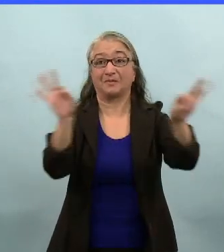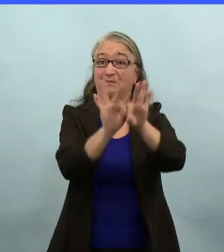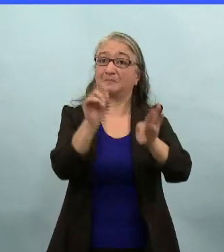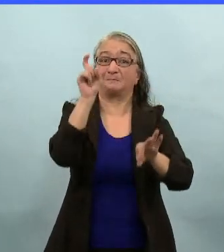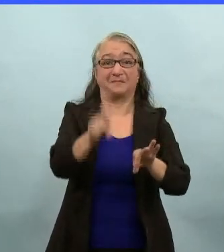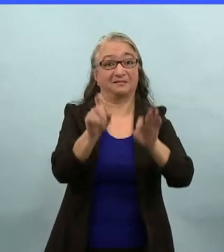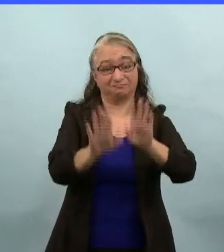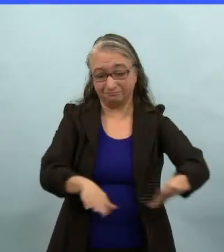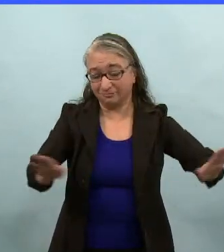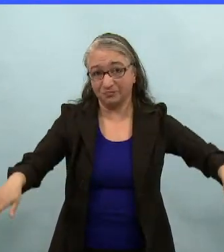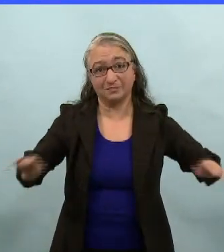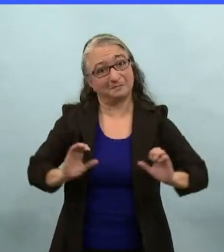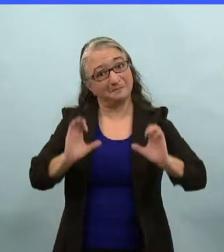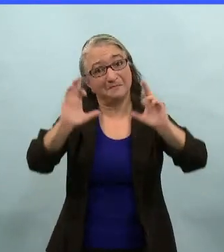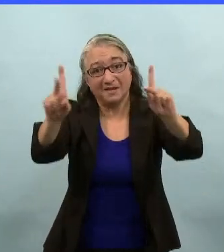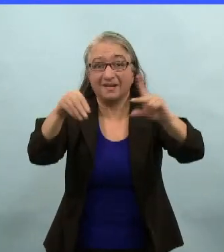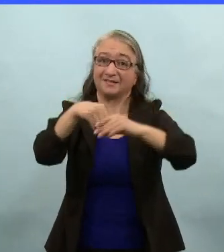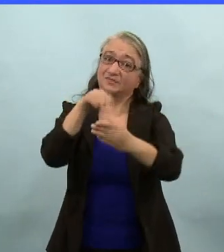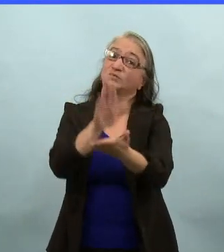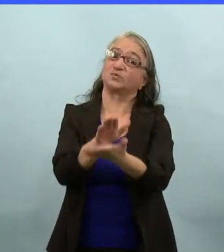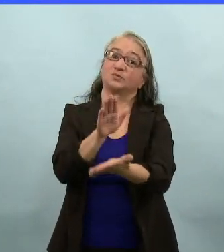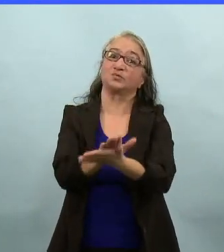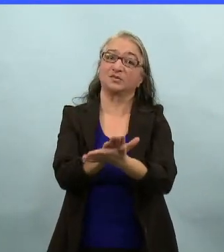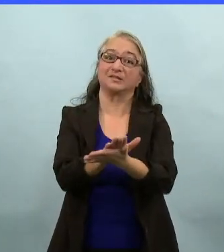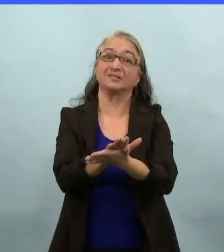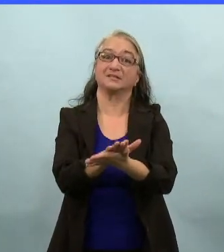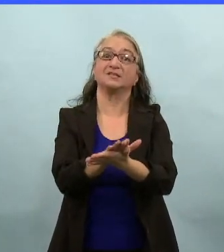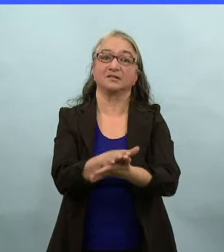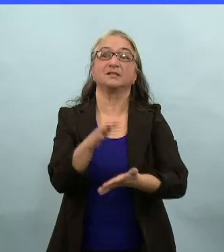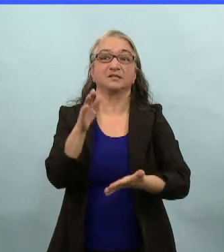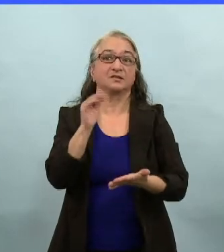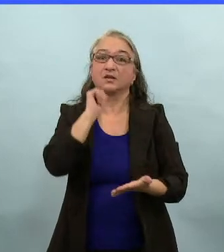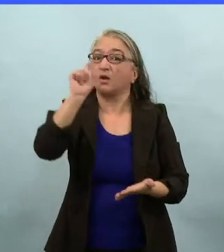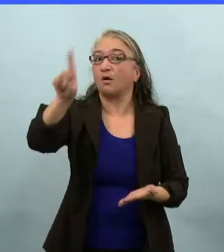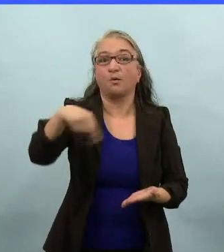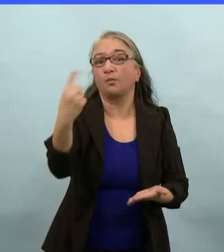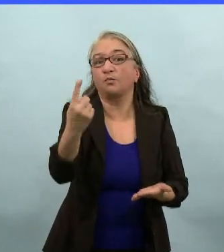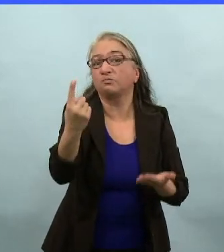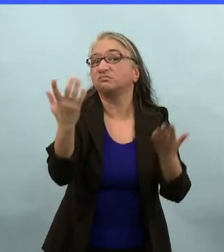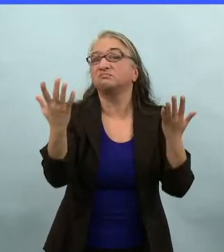we need to get from professionals out there so it's not just falling at the feet of public health